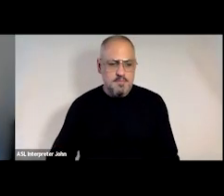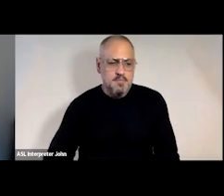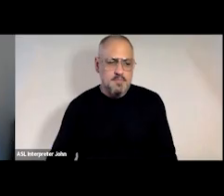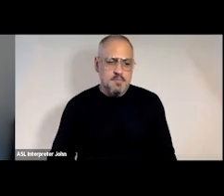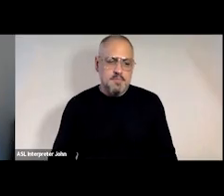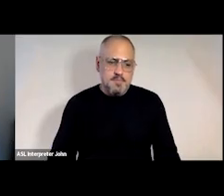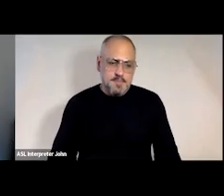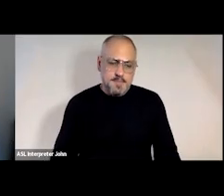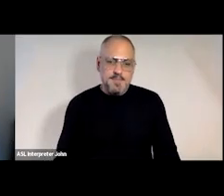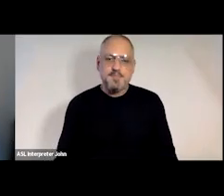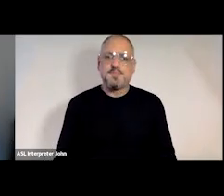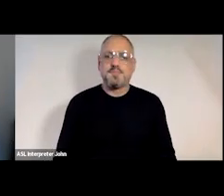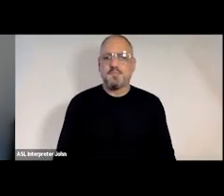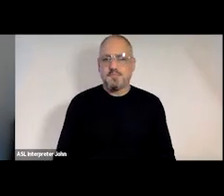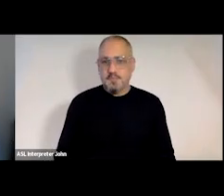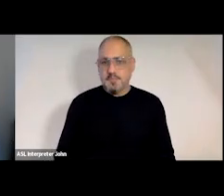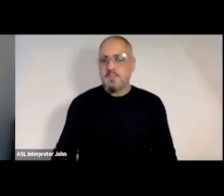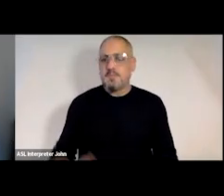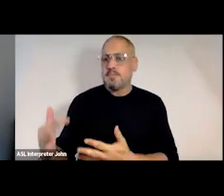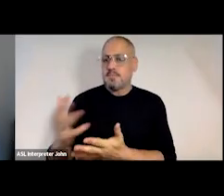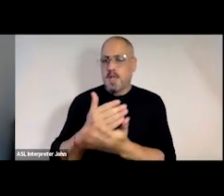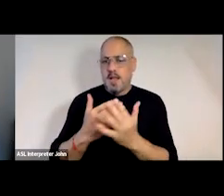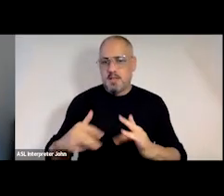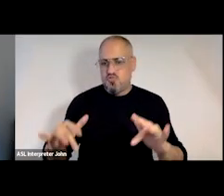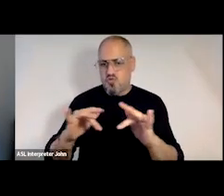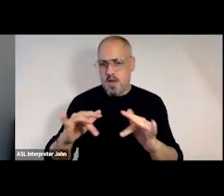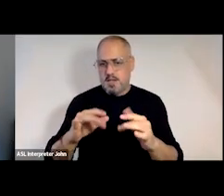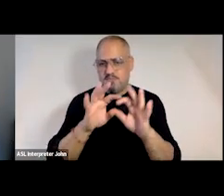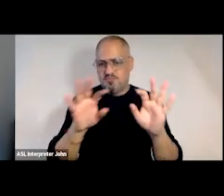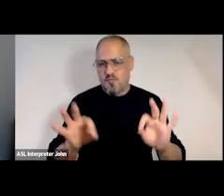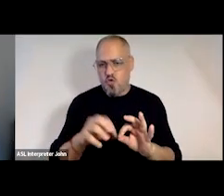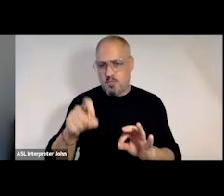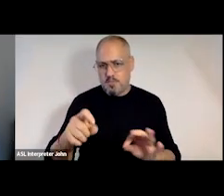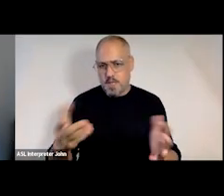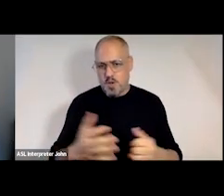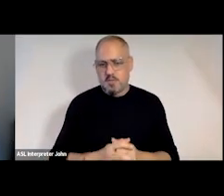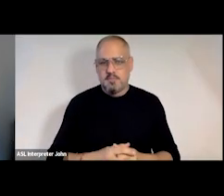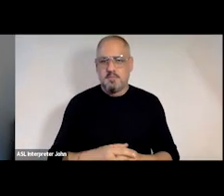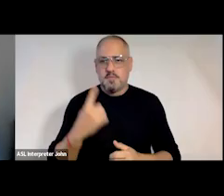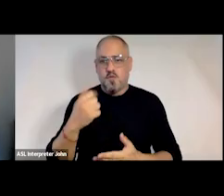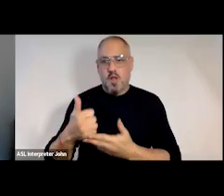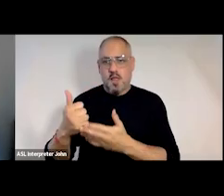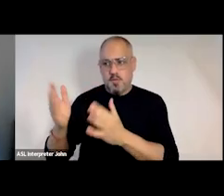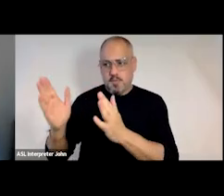Okay, so in terms of collecting records, what are the forms that are needed for you to help the applicant to complete?